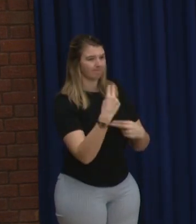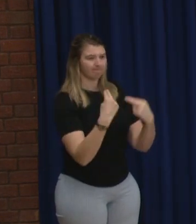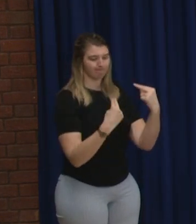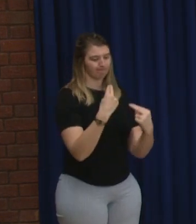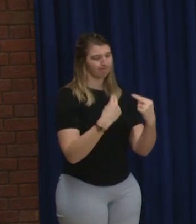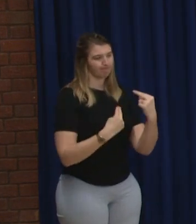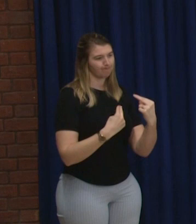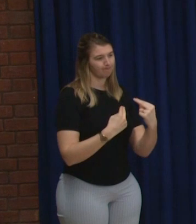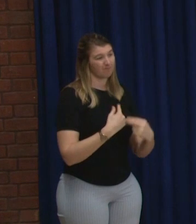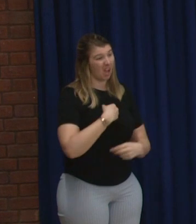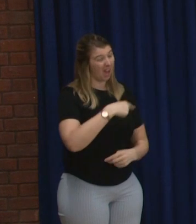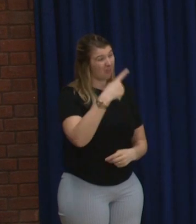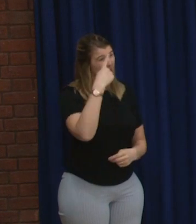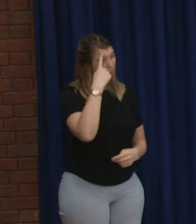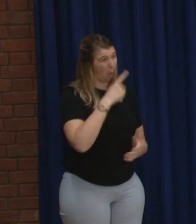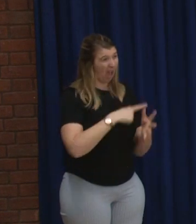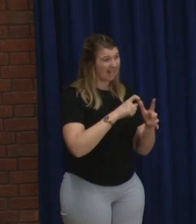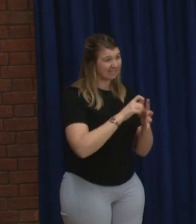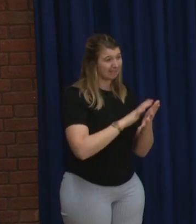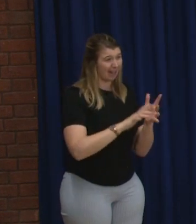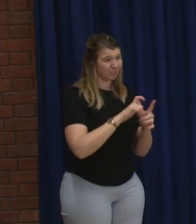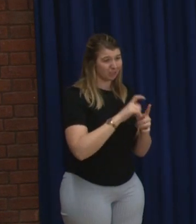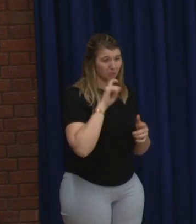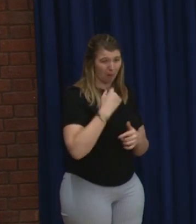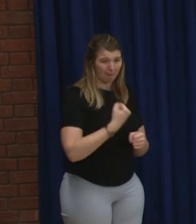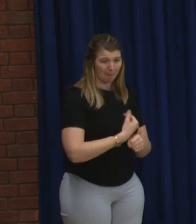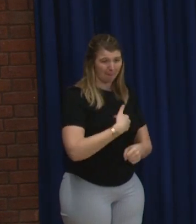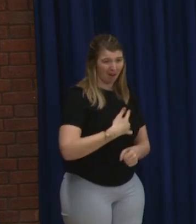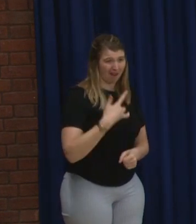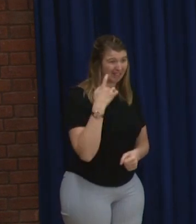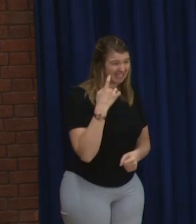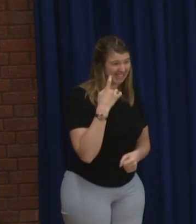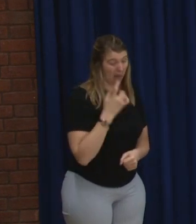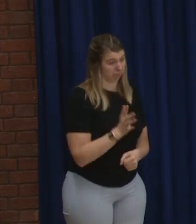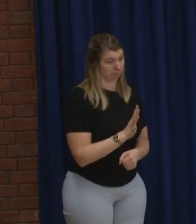life easier, well, it has made my life easier to know that that's what's going on with my brain,